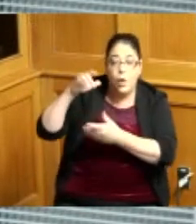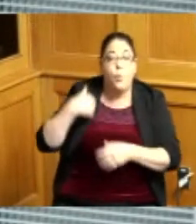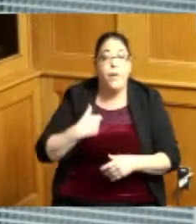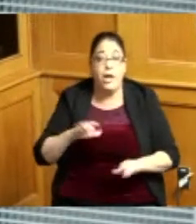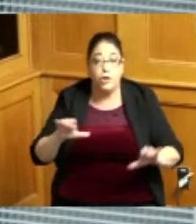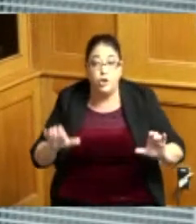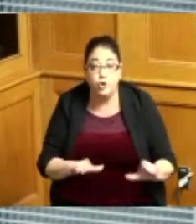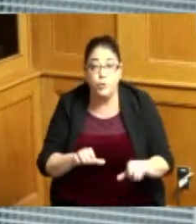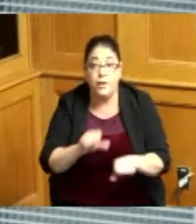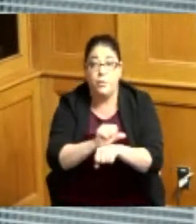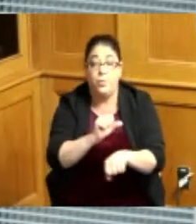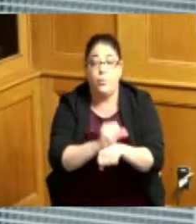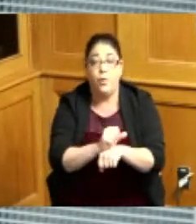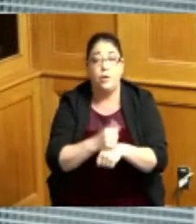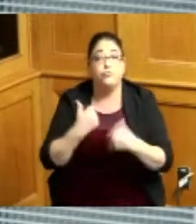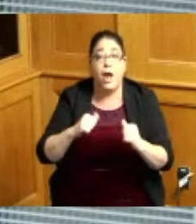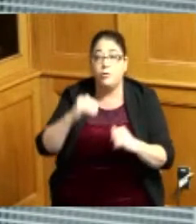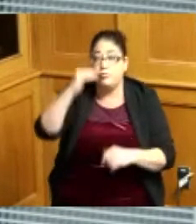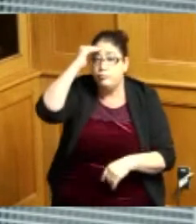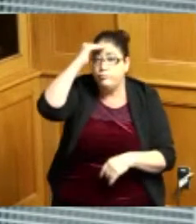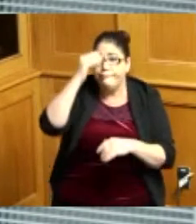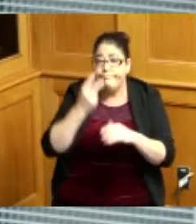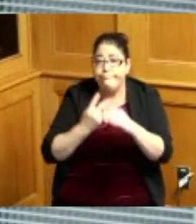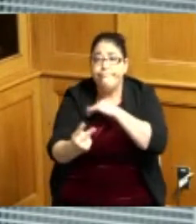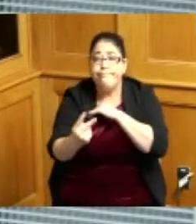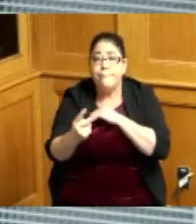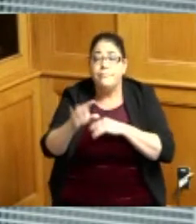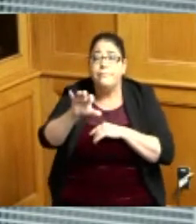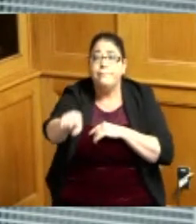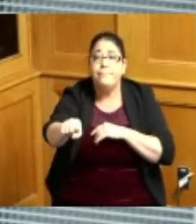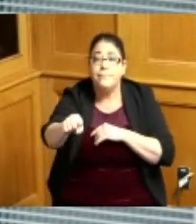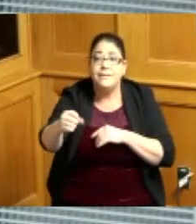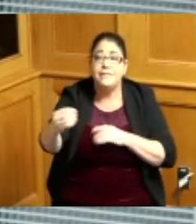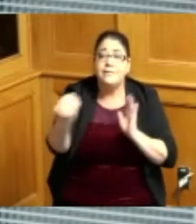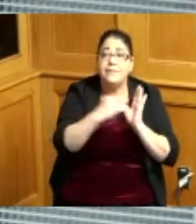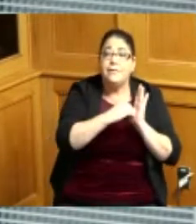far out as possible how long we think that would last and right now we're at about 12 weeks so we